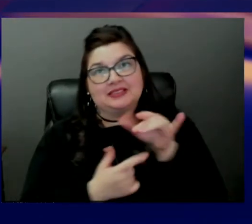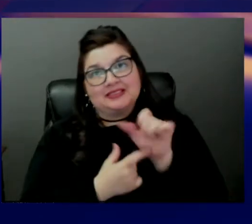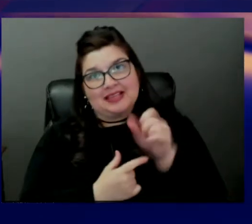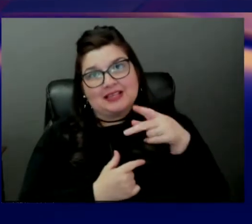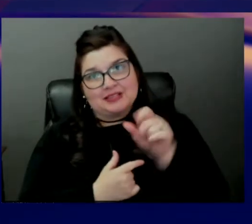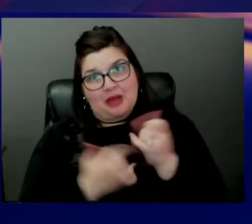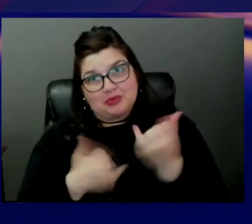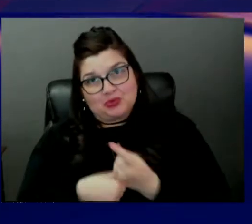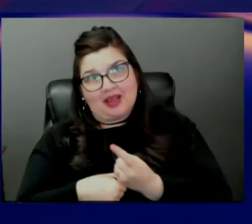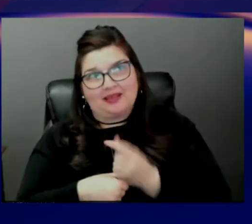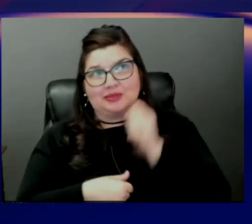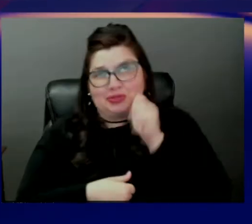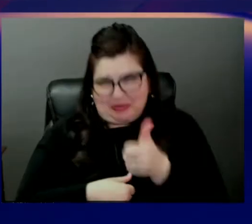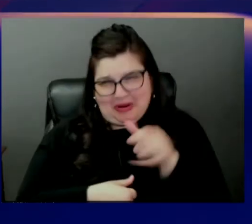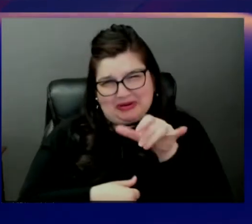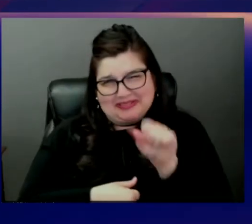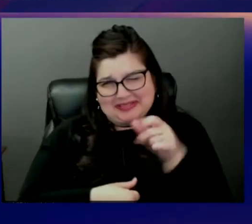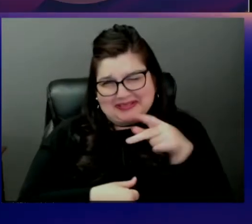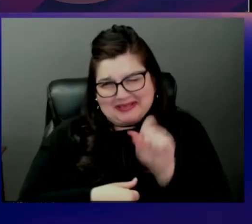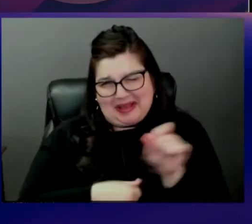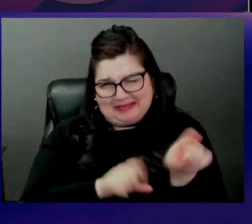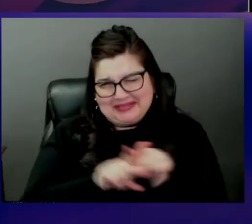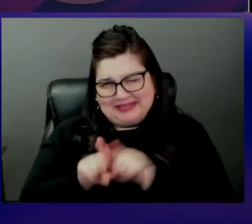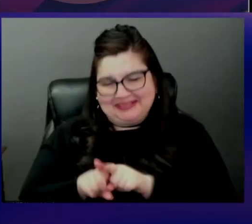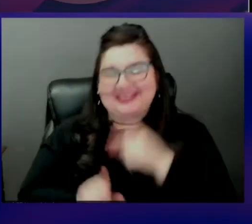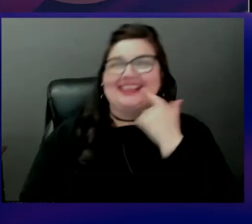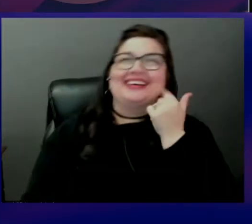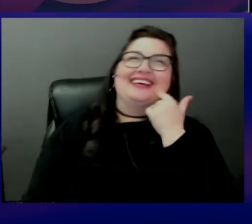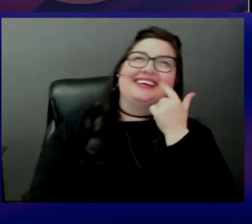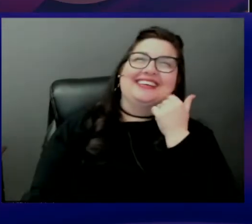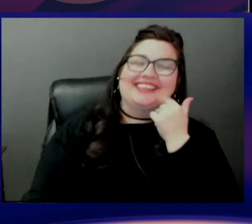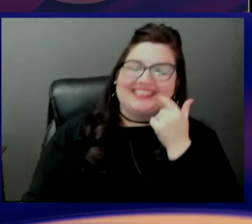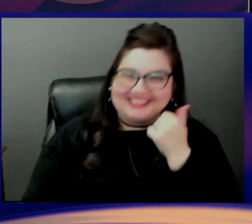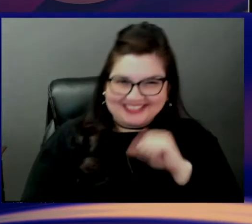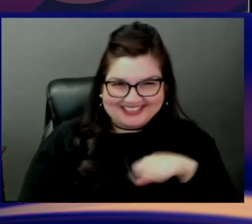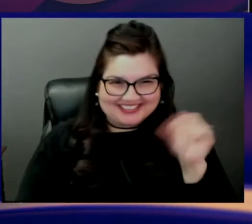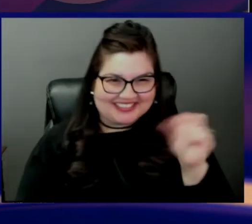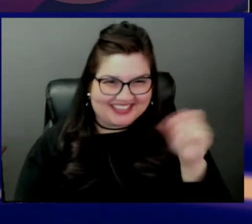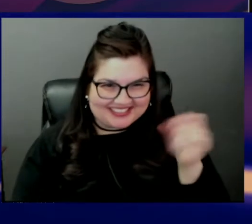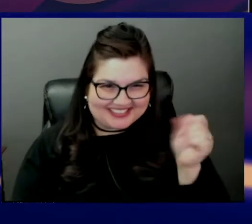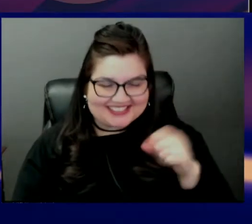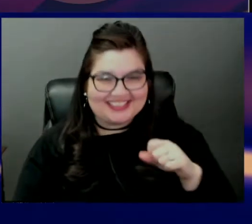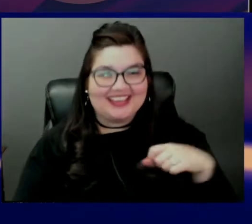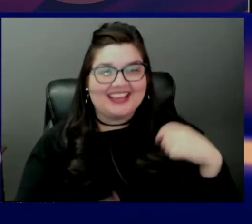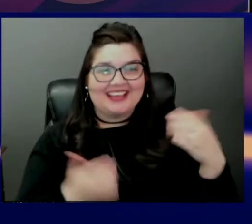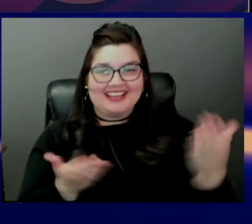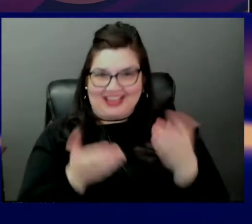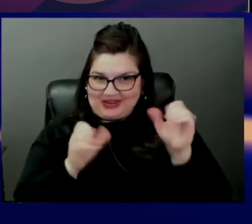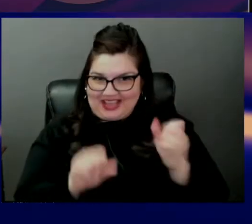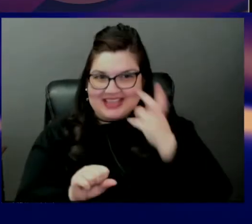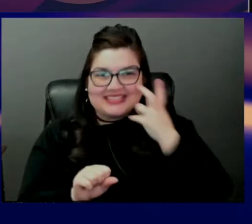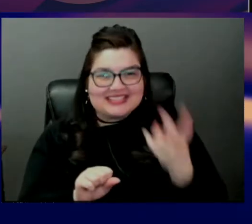But yes. (all laugh) So here, what we can see is, once you go to,